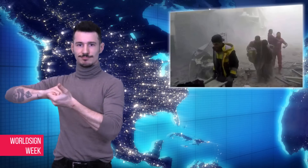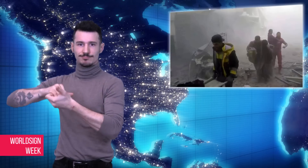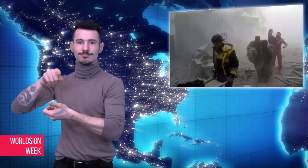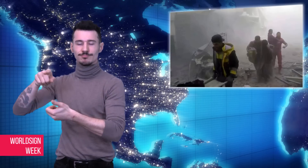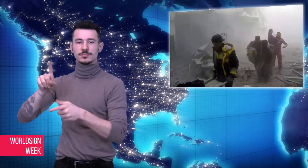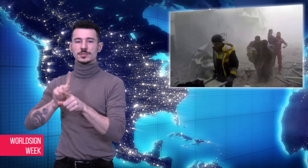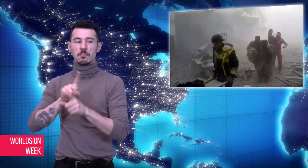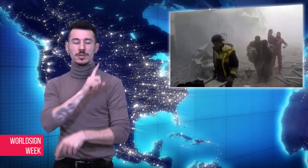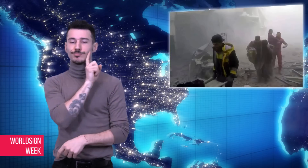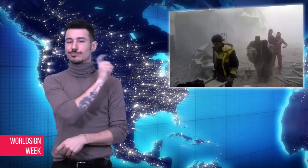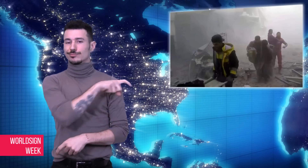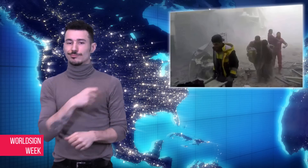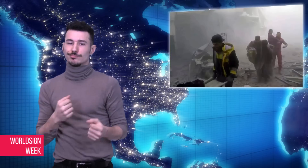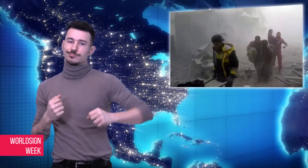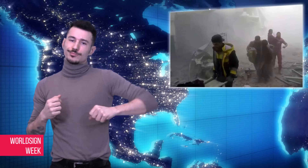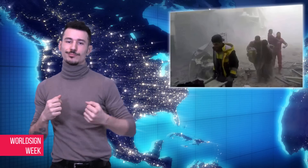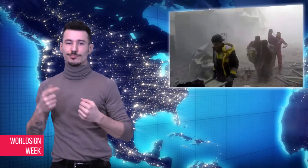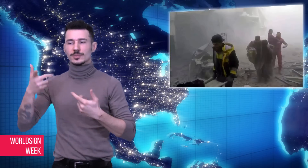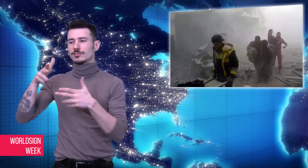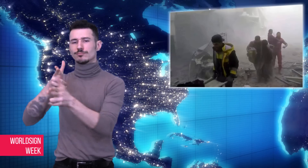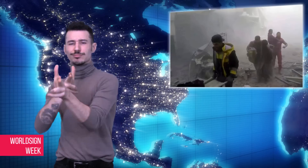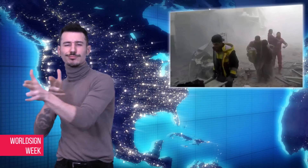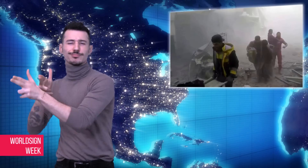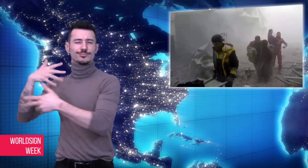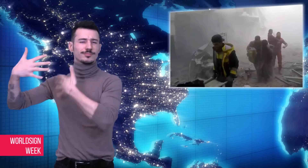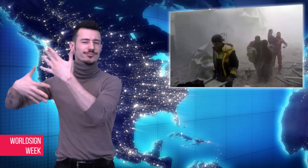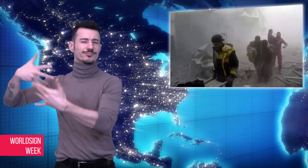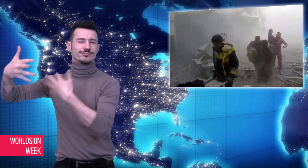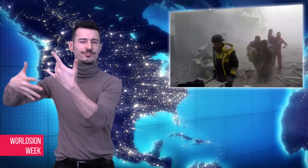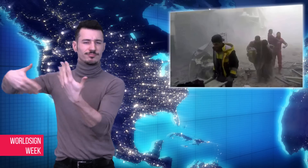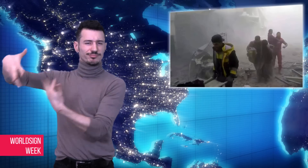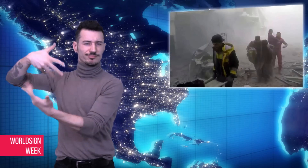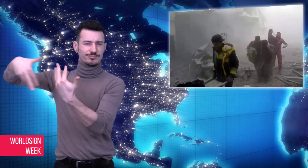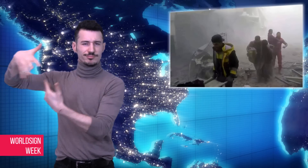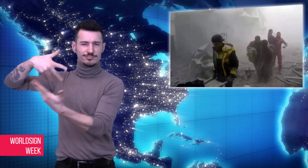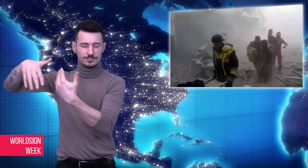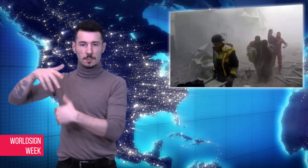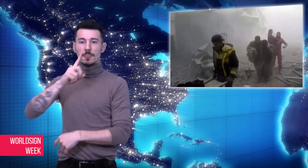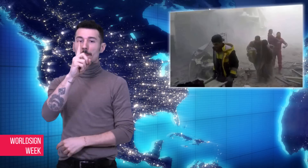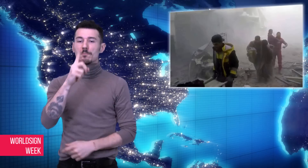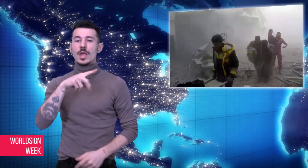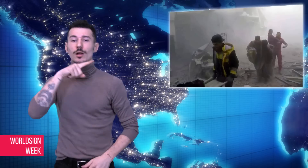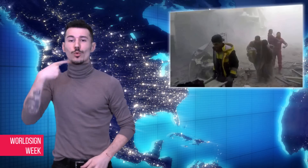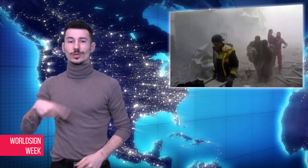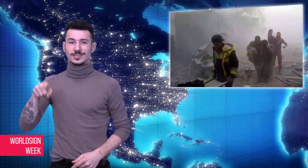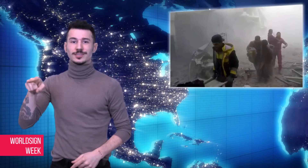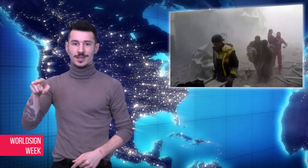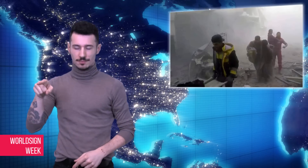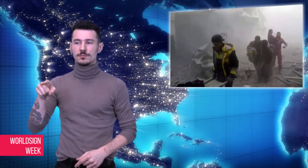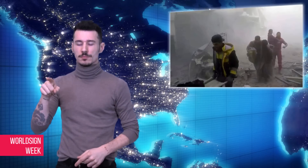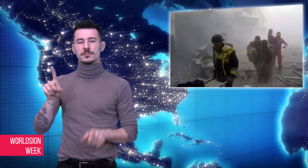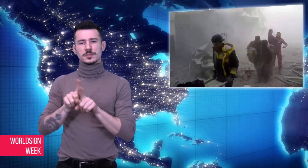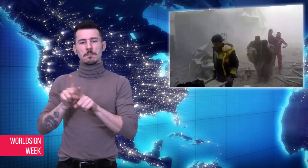over the weekend as the Syrian government troops and its ally, Russia, defied the